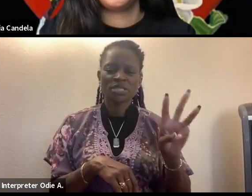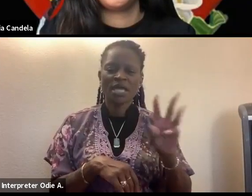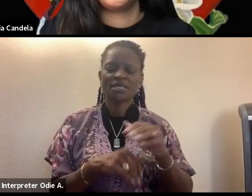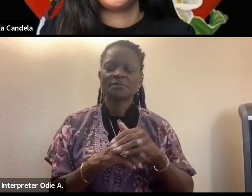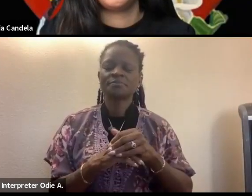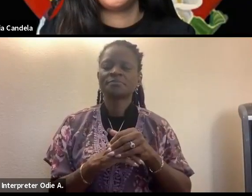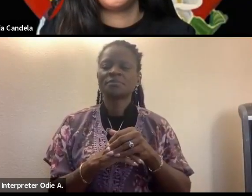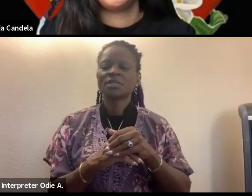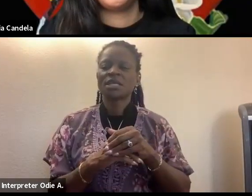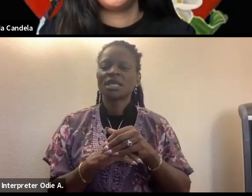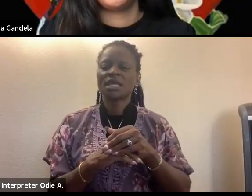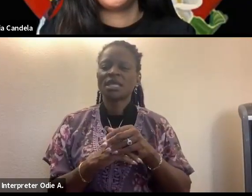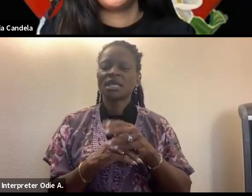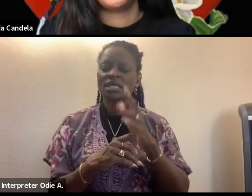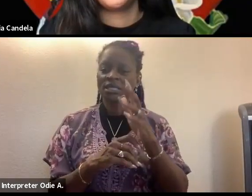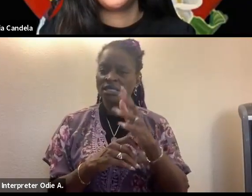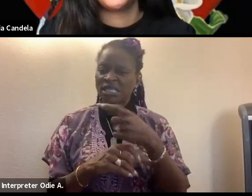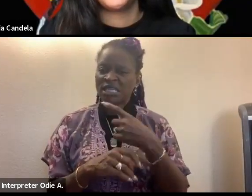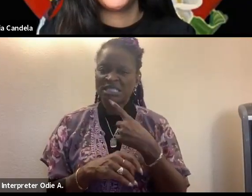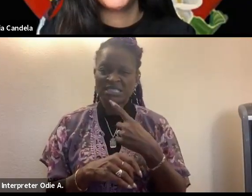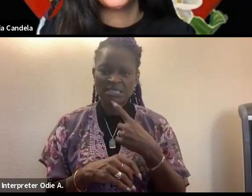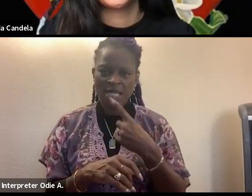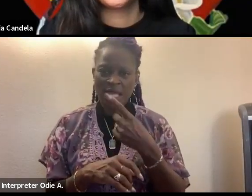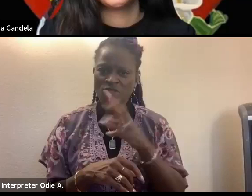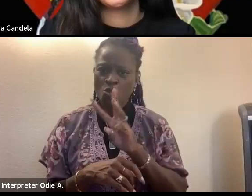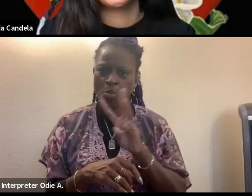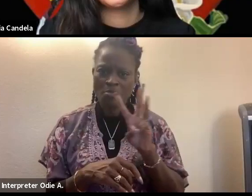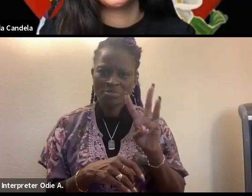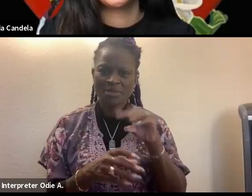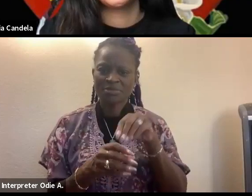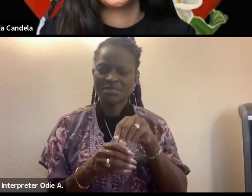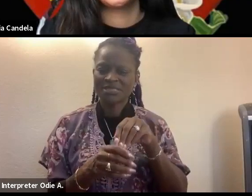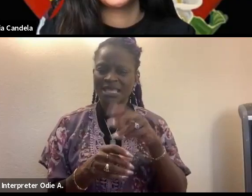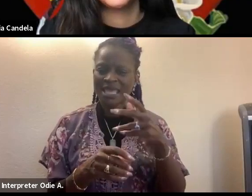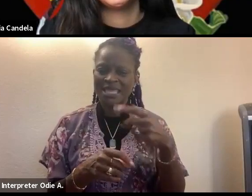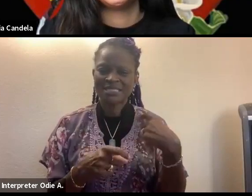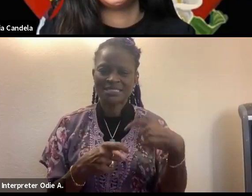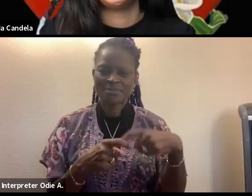could be accessed to actually see that eligibility requirements our phone number,